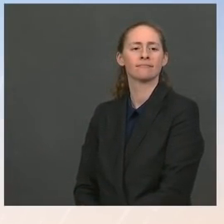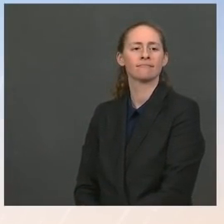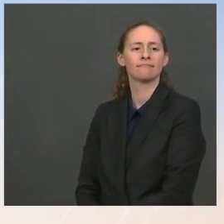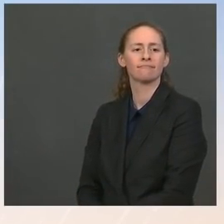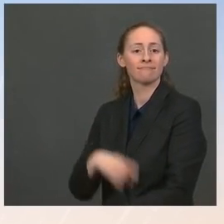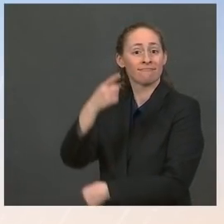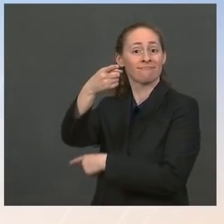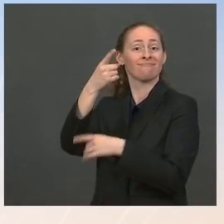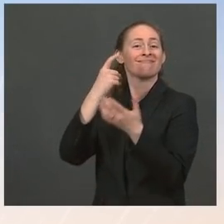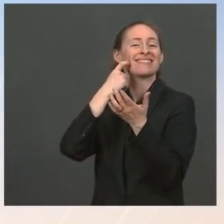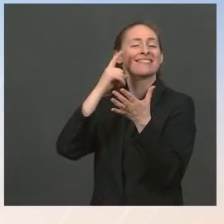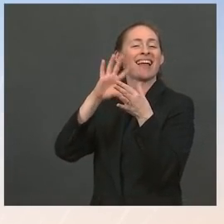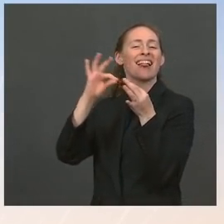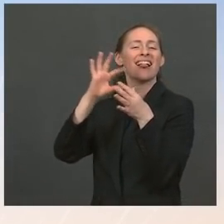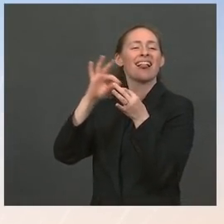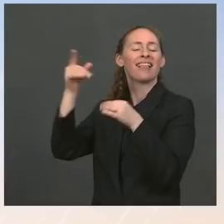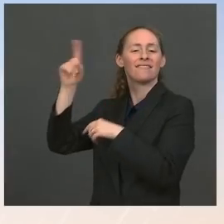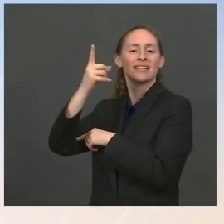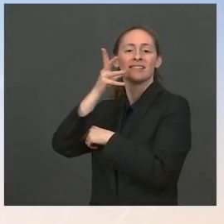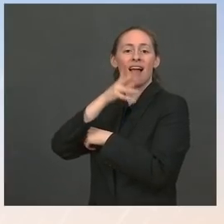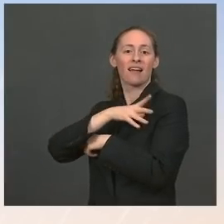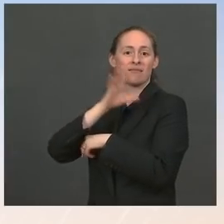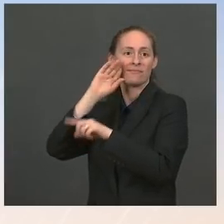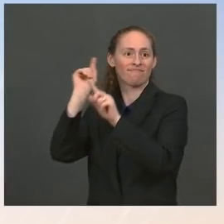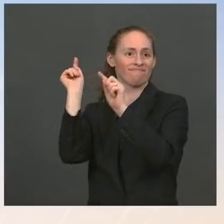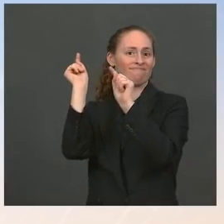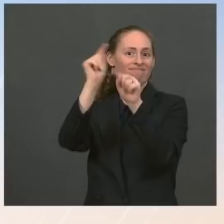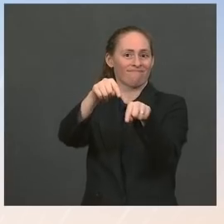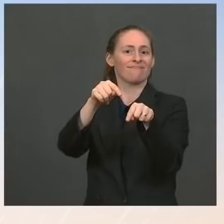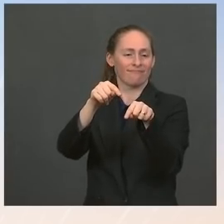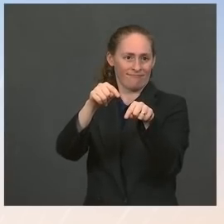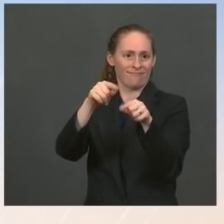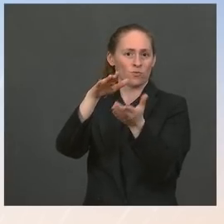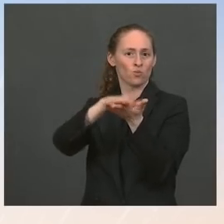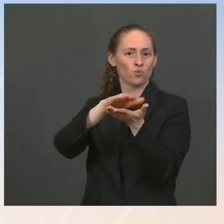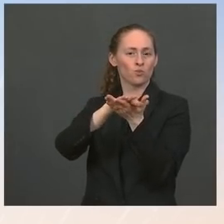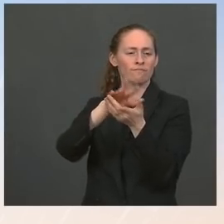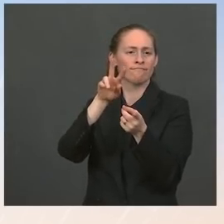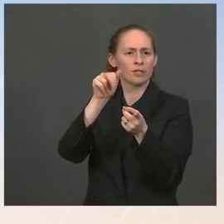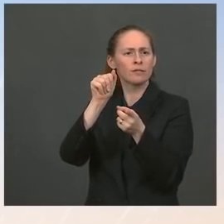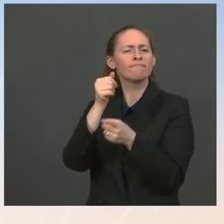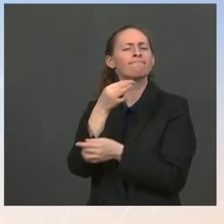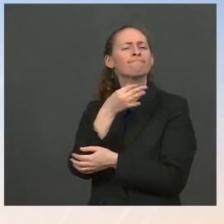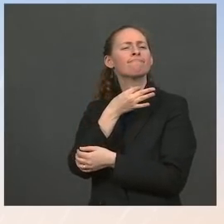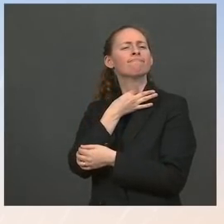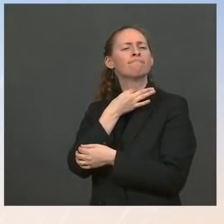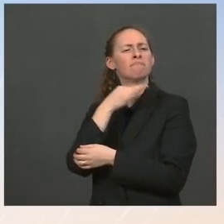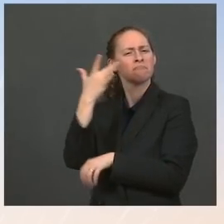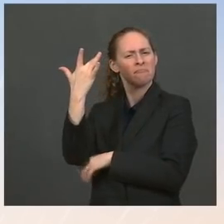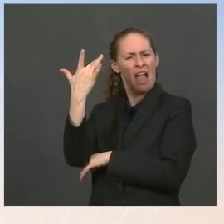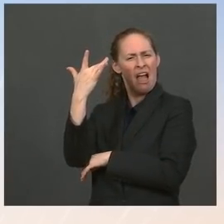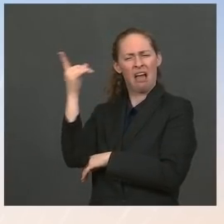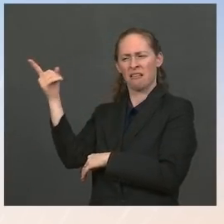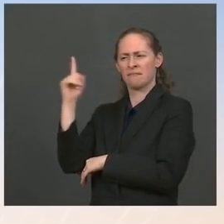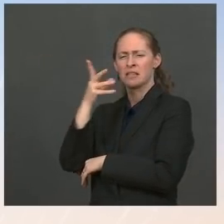and that she's going to be doing events like this in the coming weeks. What is the goal to have the First Lady out there? What message is the administration